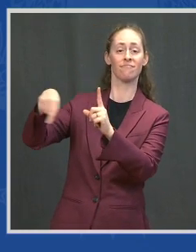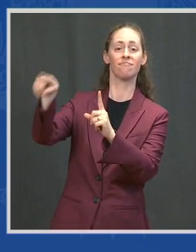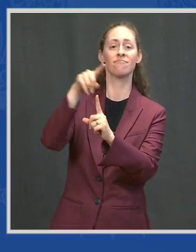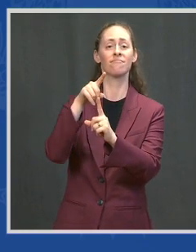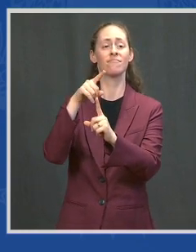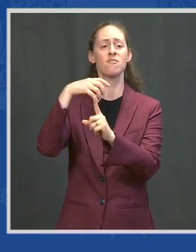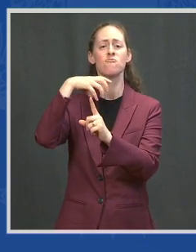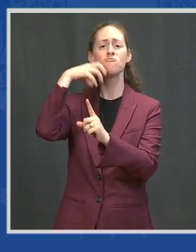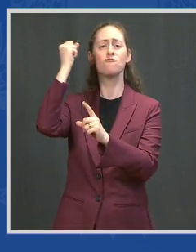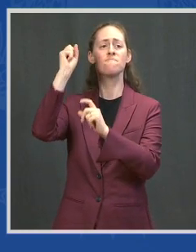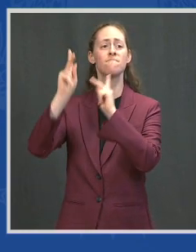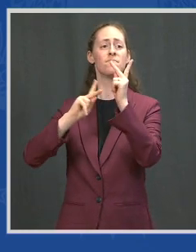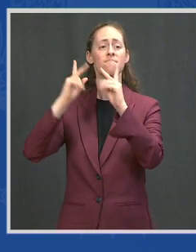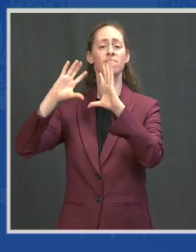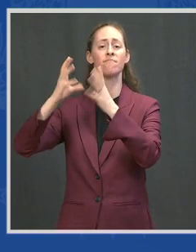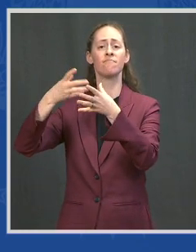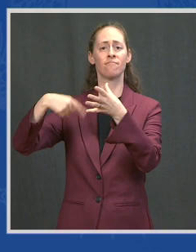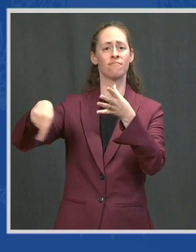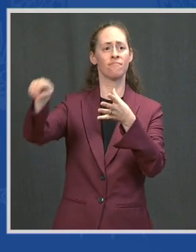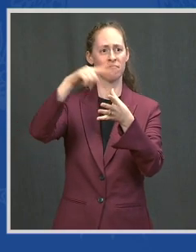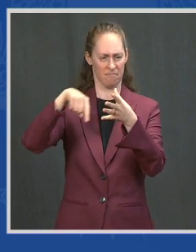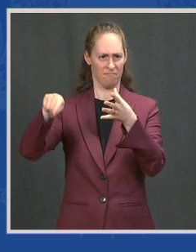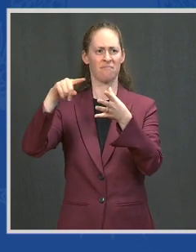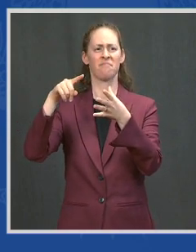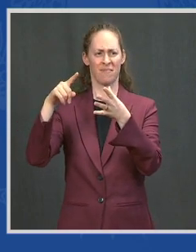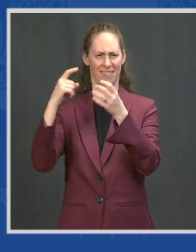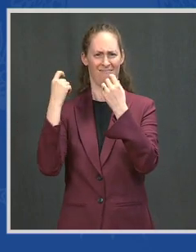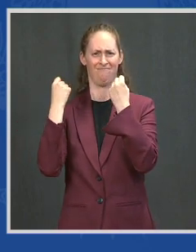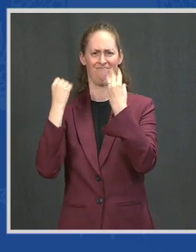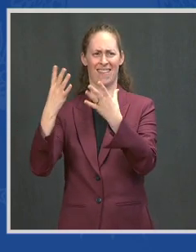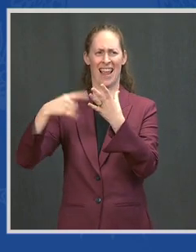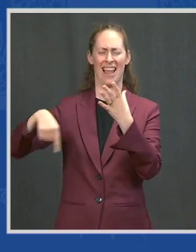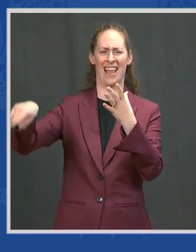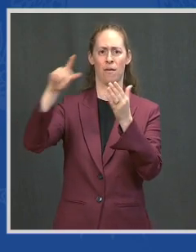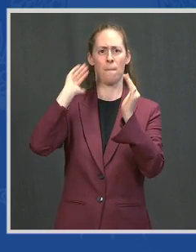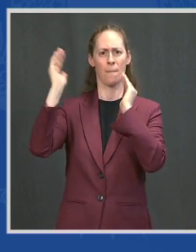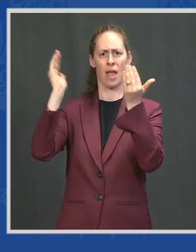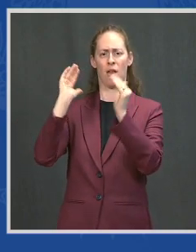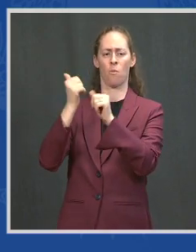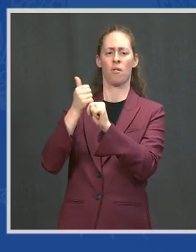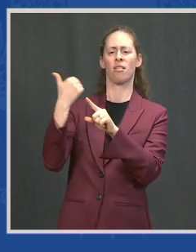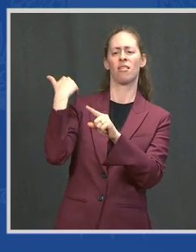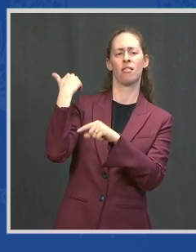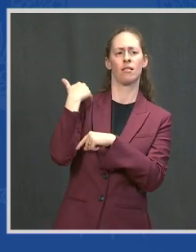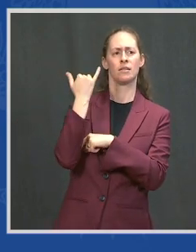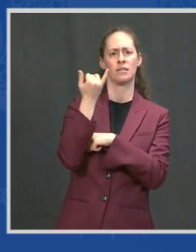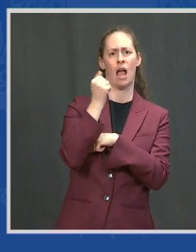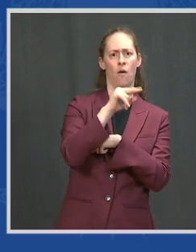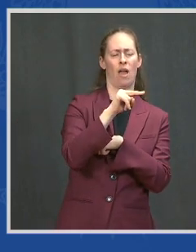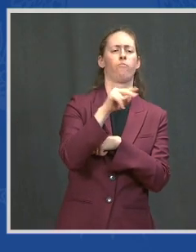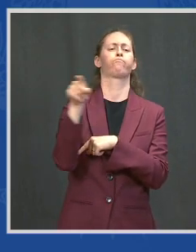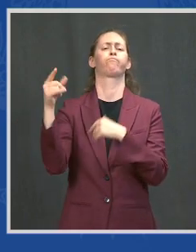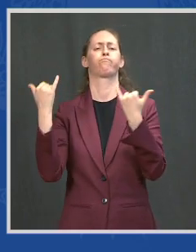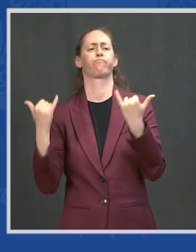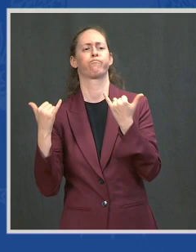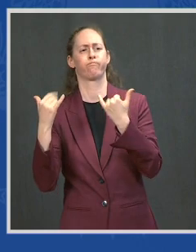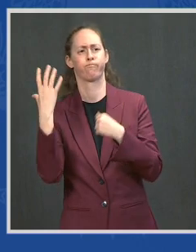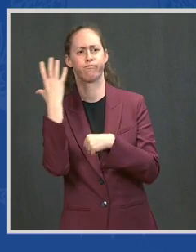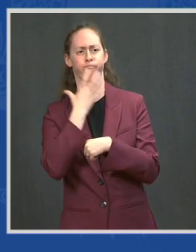It's a dramatic turnaround from where we were in January, when less than two percent of adults and less than one percent of seniors were vaccinated.